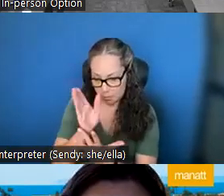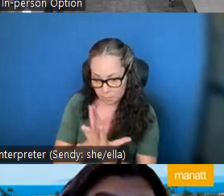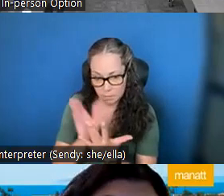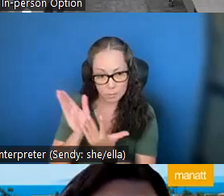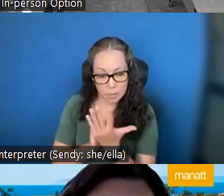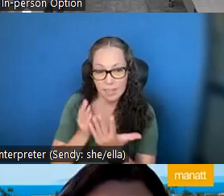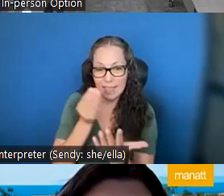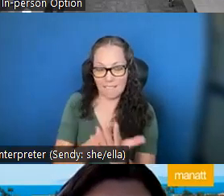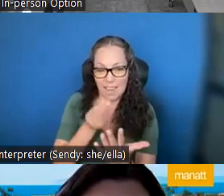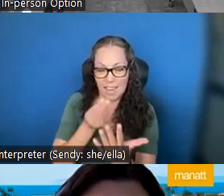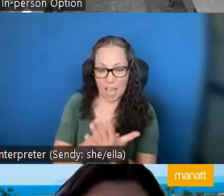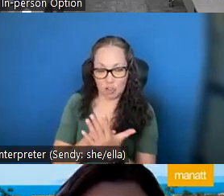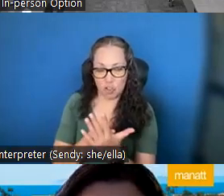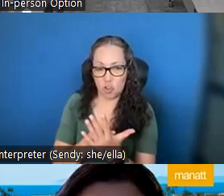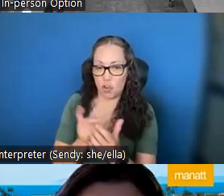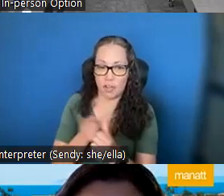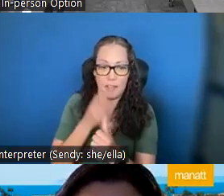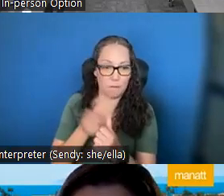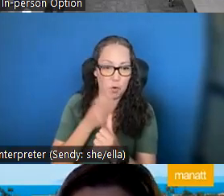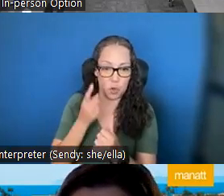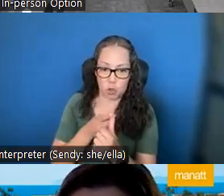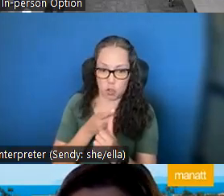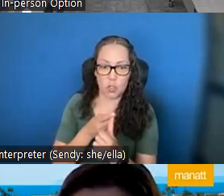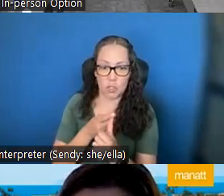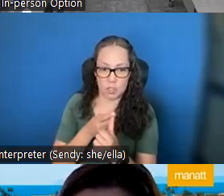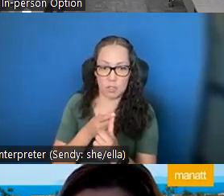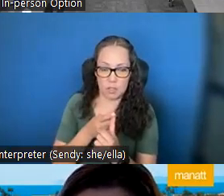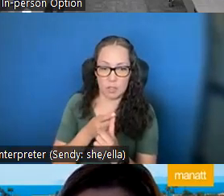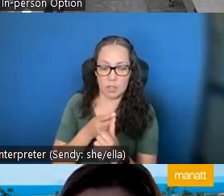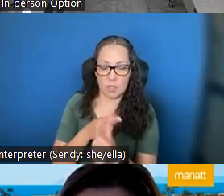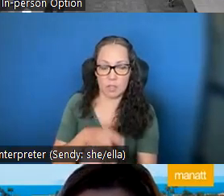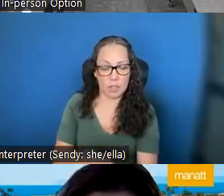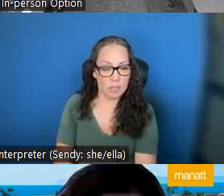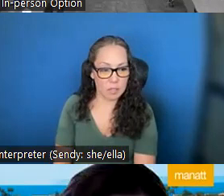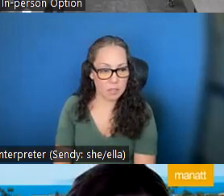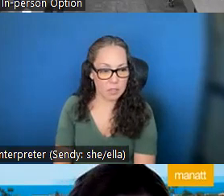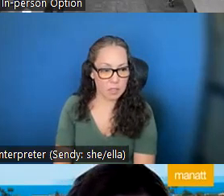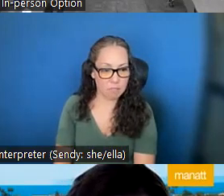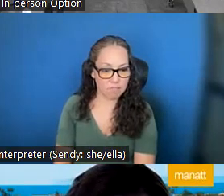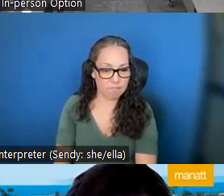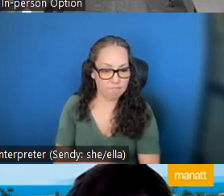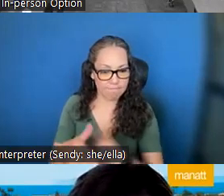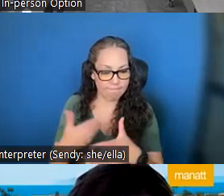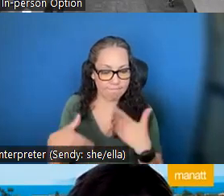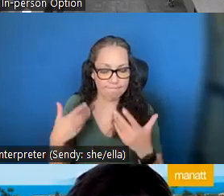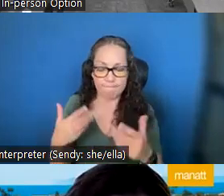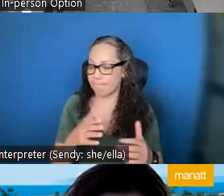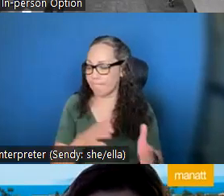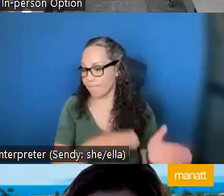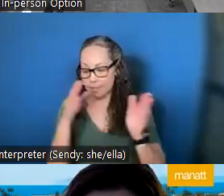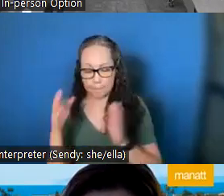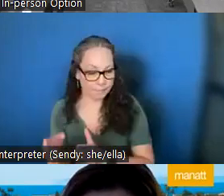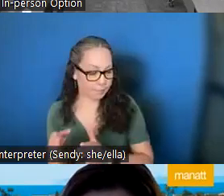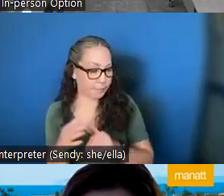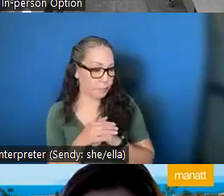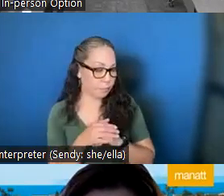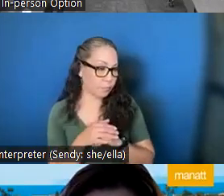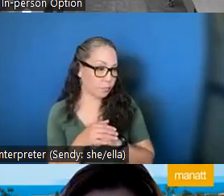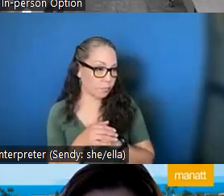that first uh bullet C1 so some following up on your mark So U manette is not going